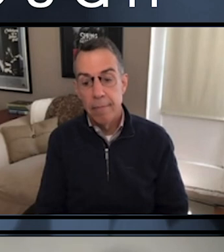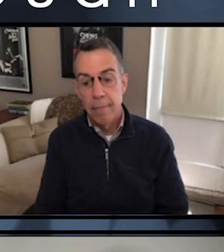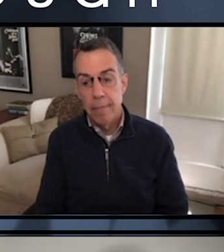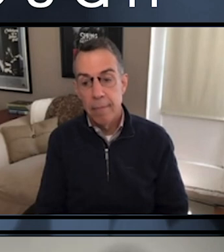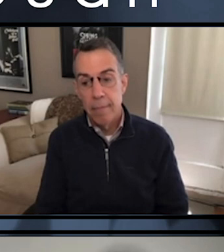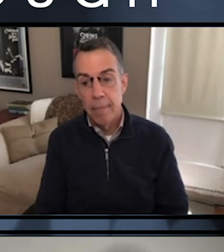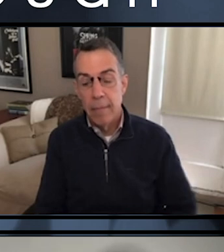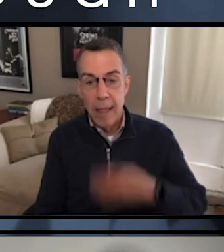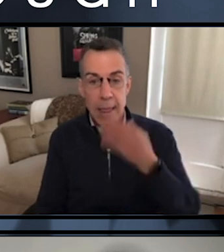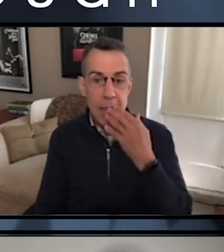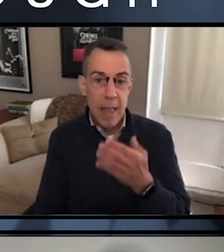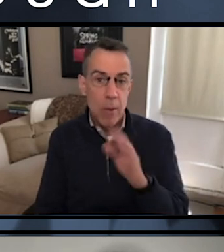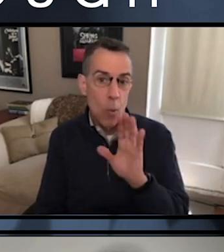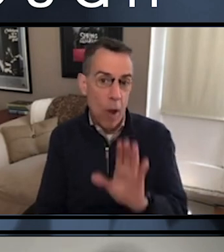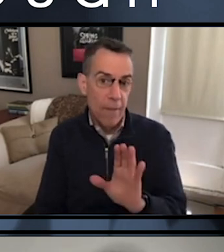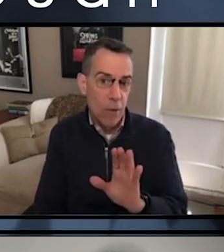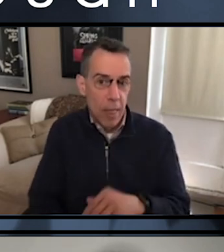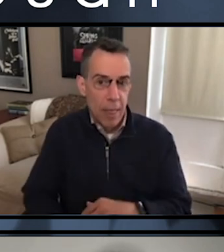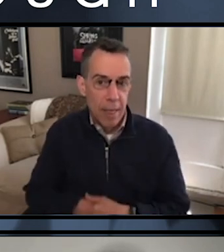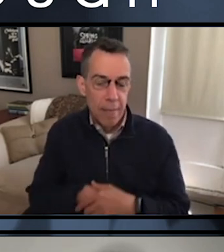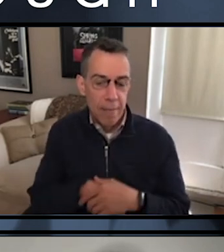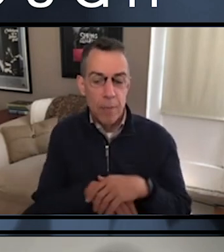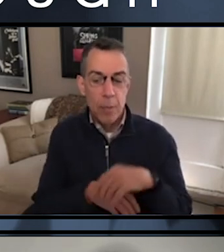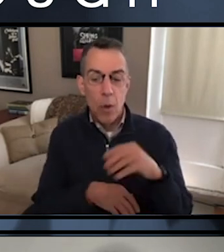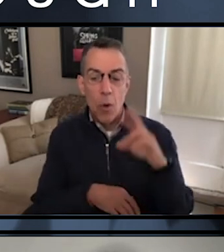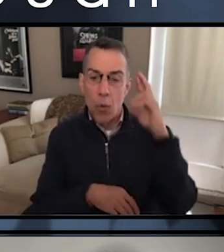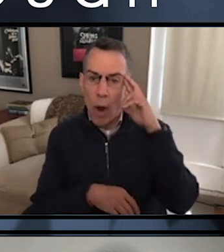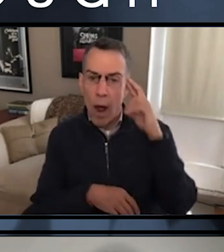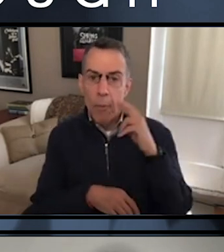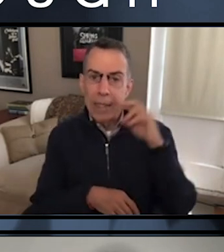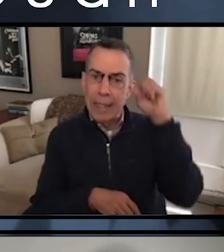Colman: Thank you. That's wonderful. Robert and Steven, how was it working